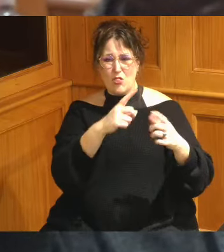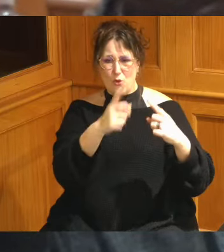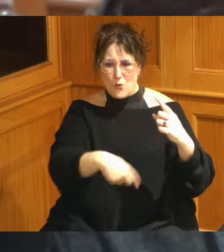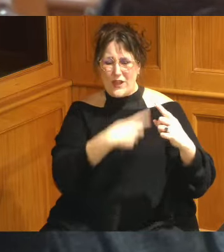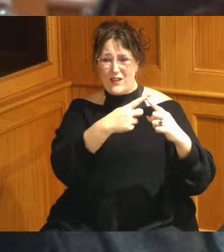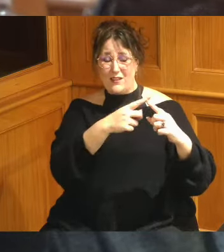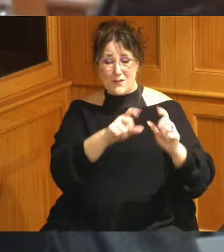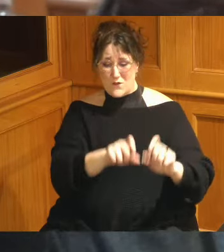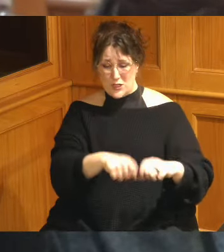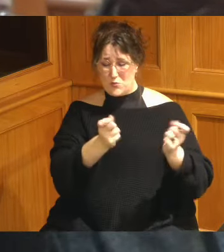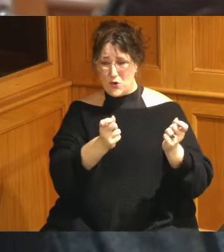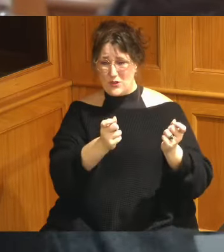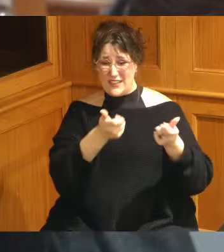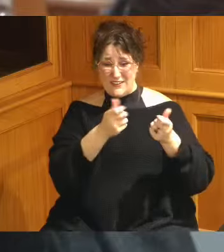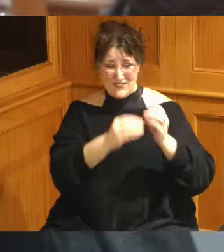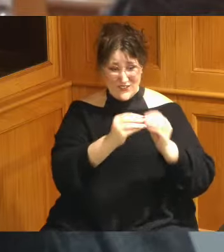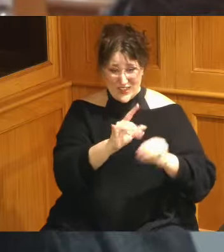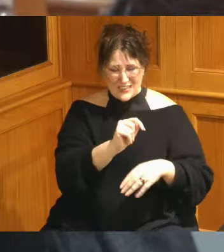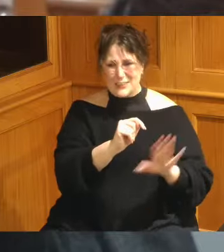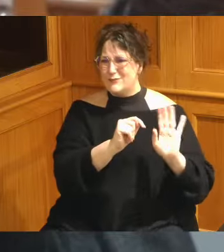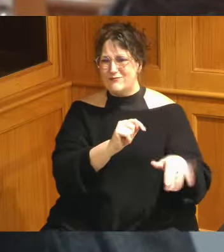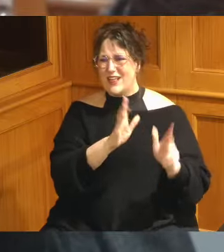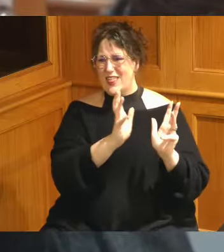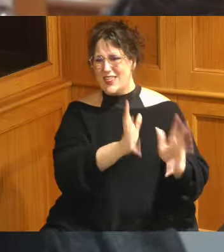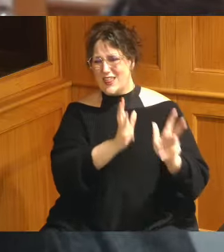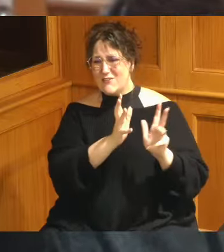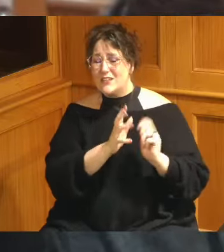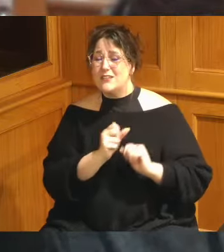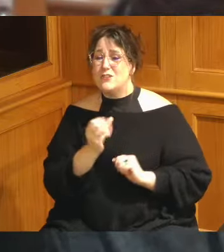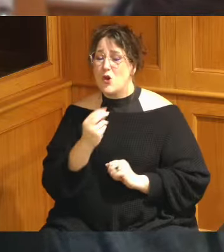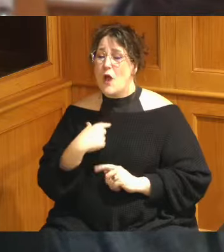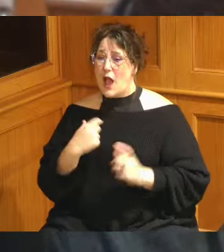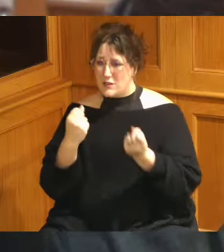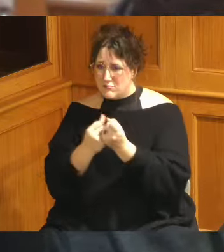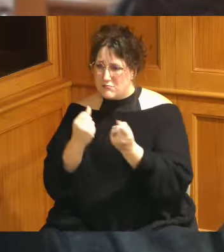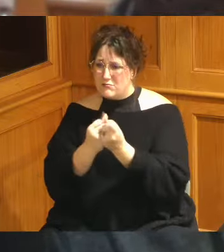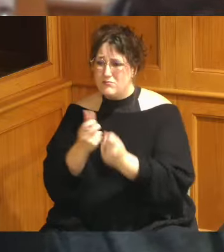let's not try to fix it. So I stand with you in all confidence knowing that we all do this work